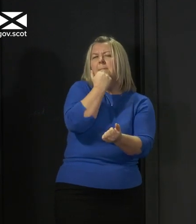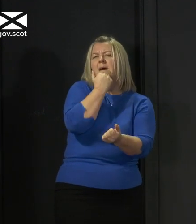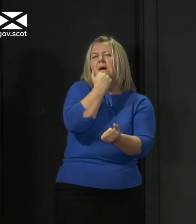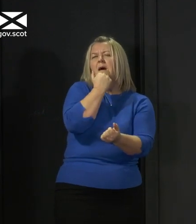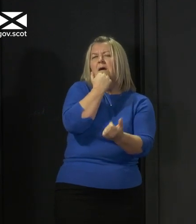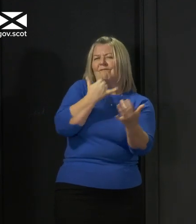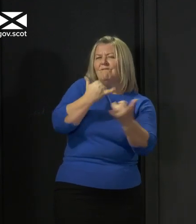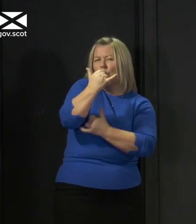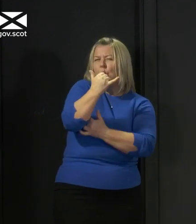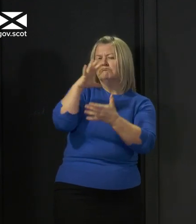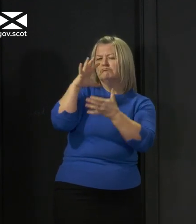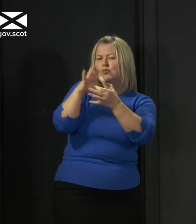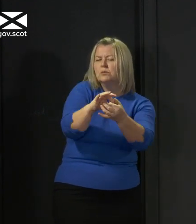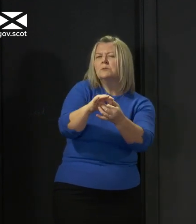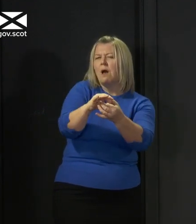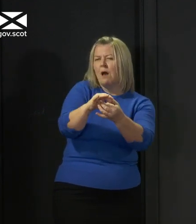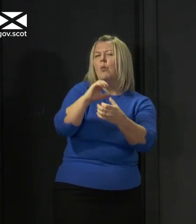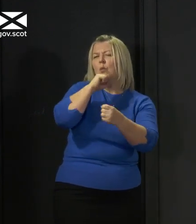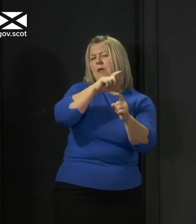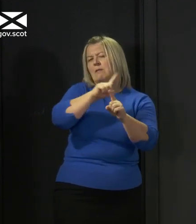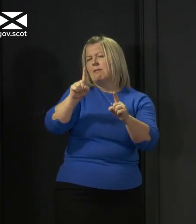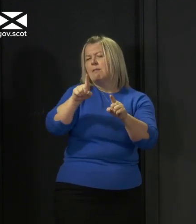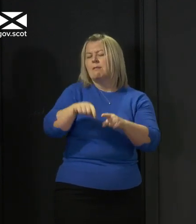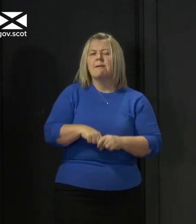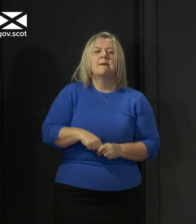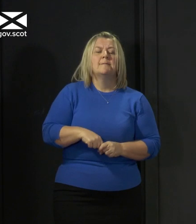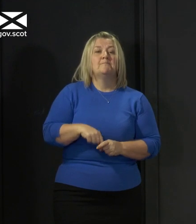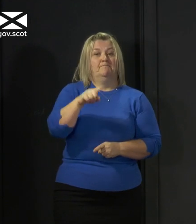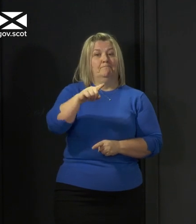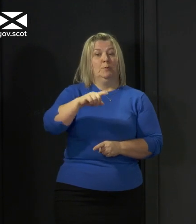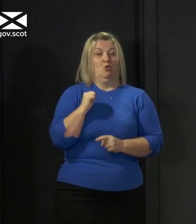might need to access that the Scottish Government has more than doubled our